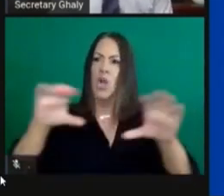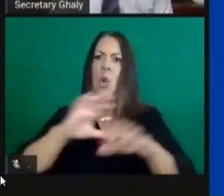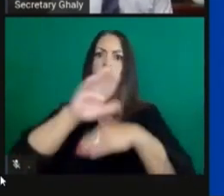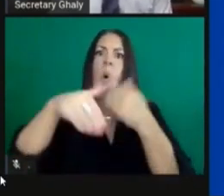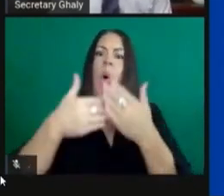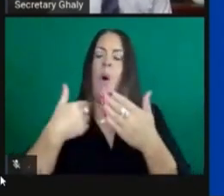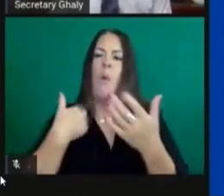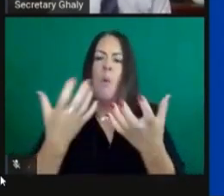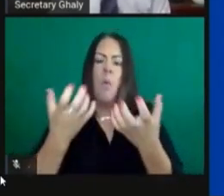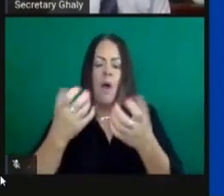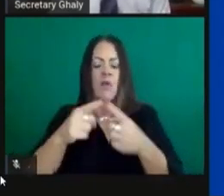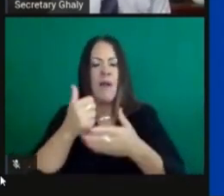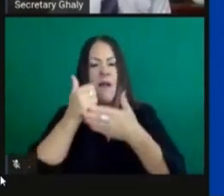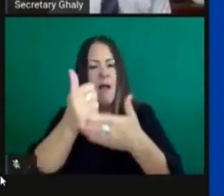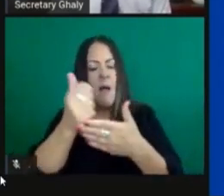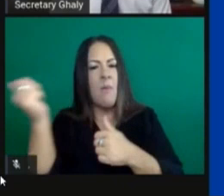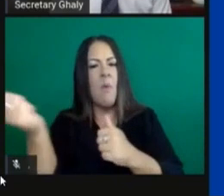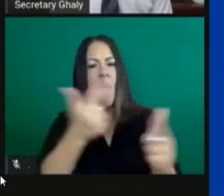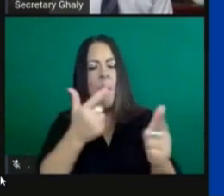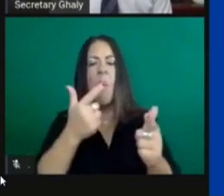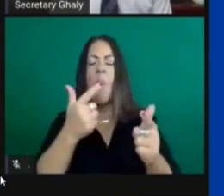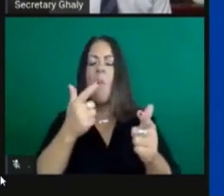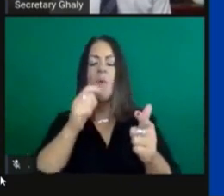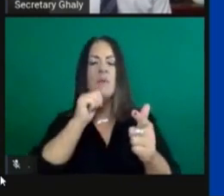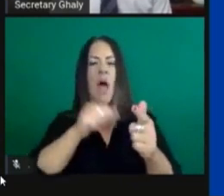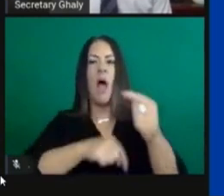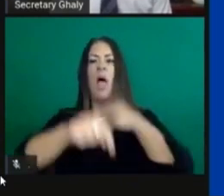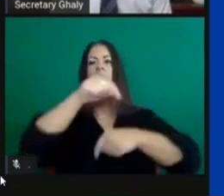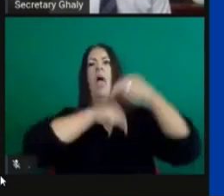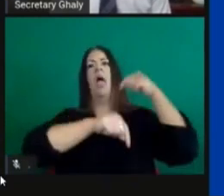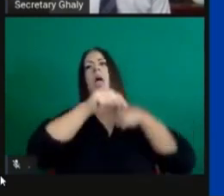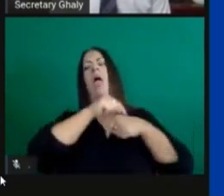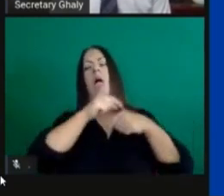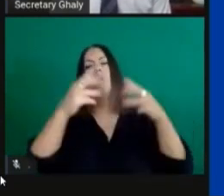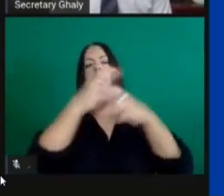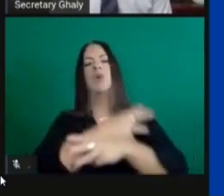AT-HOME ORDER. BUT WE ARE DOING ALL THAT WE CAN TO MAKE SURE THAT OUR